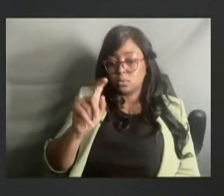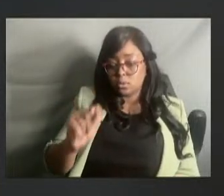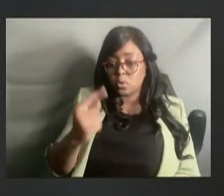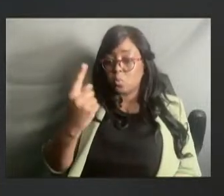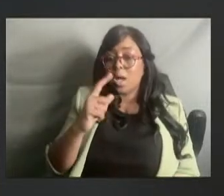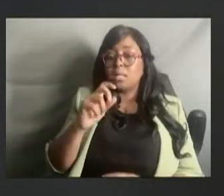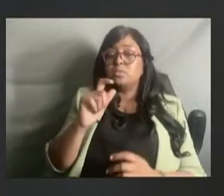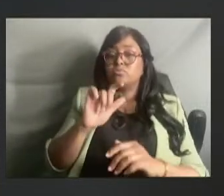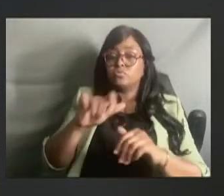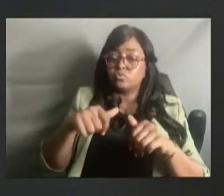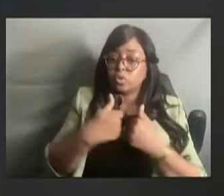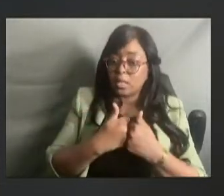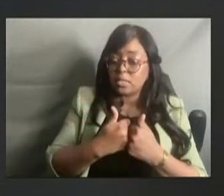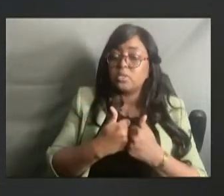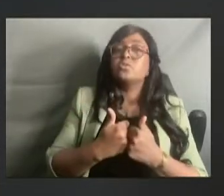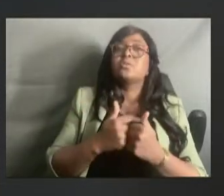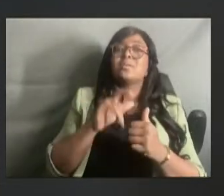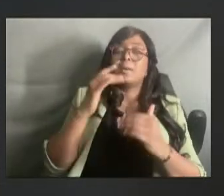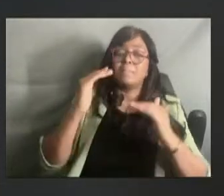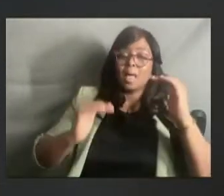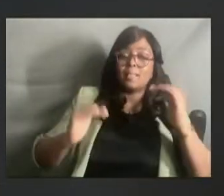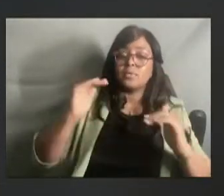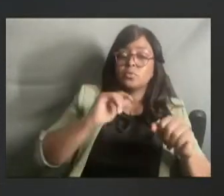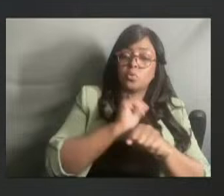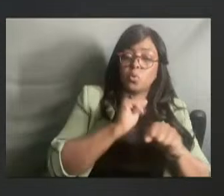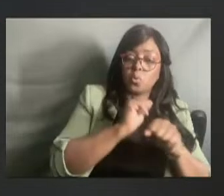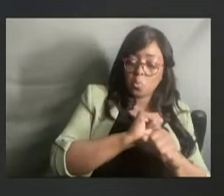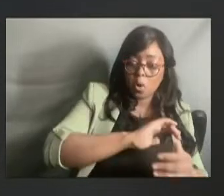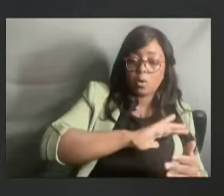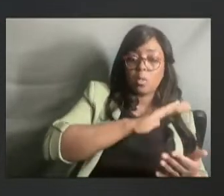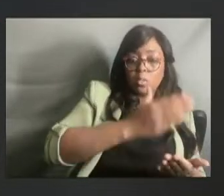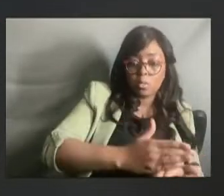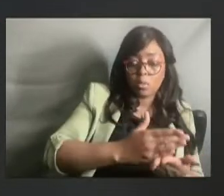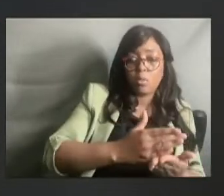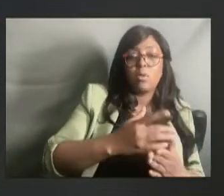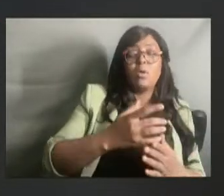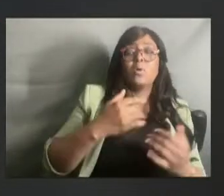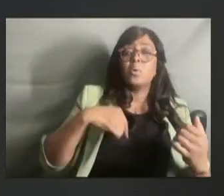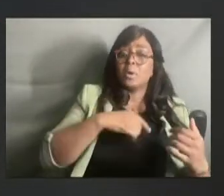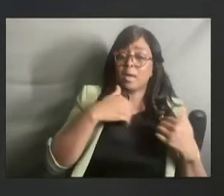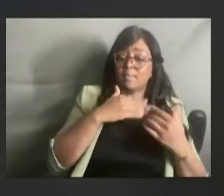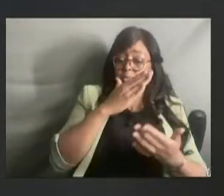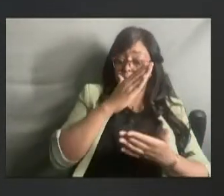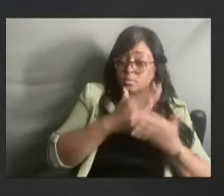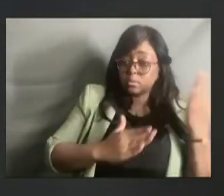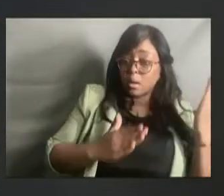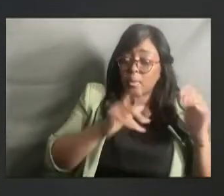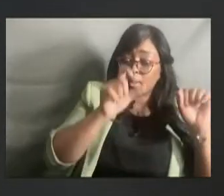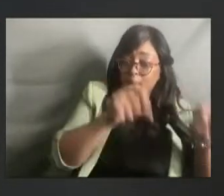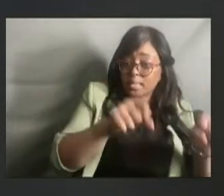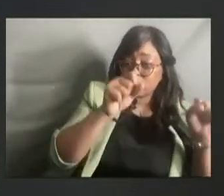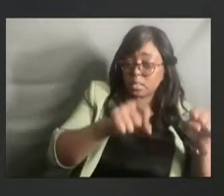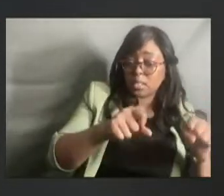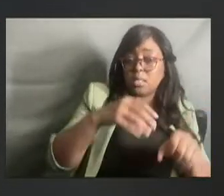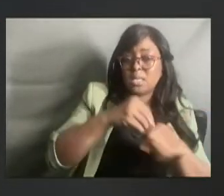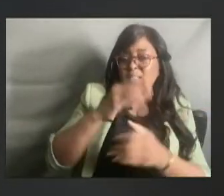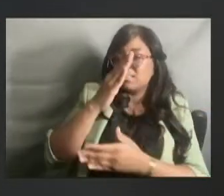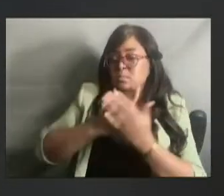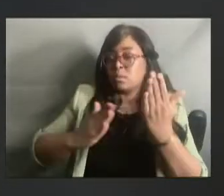pathologists. One of the challenges that we have for speech pathologists are balancing the workload of our